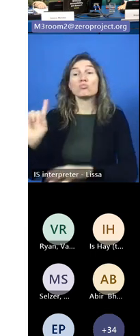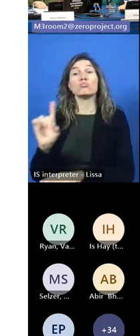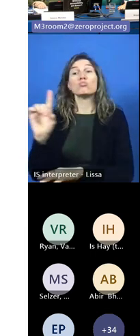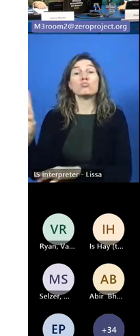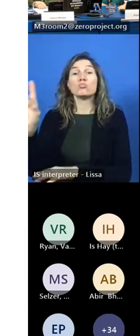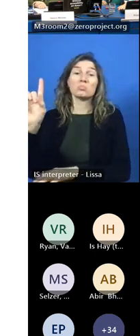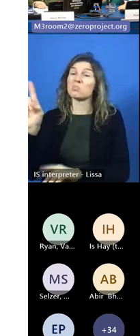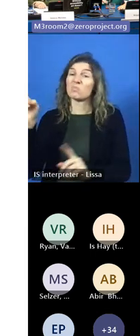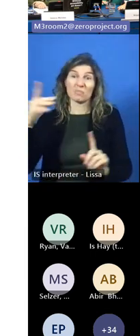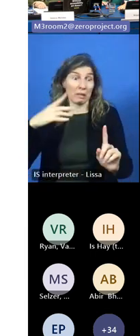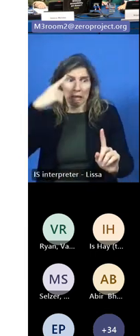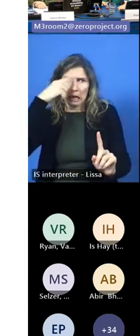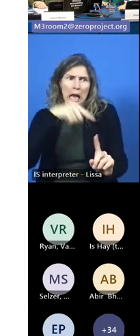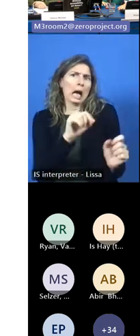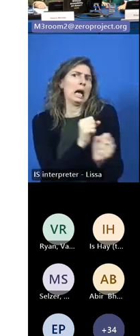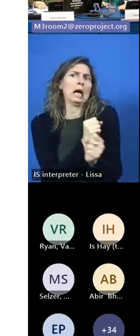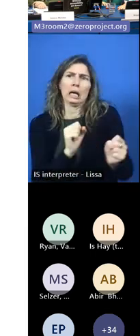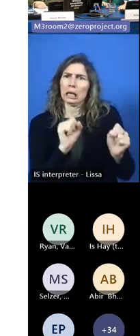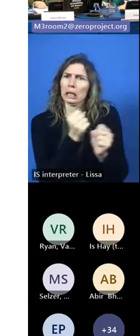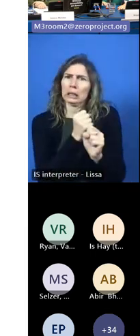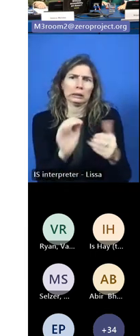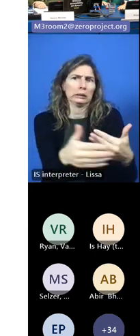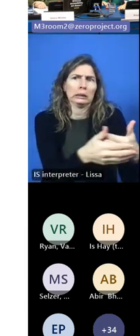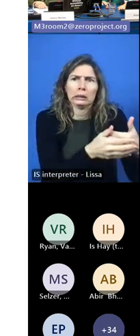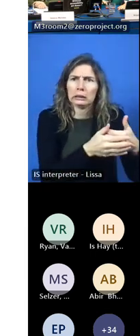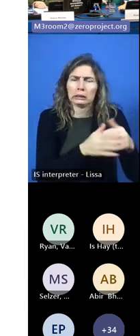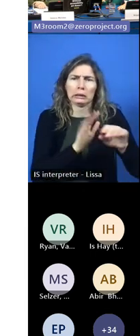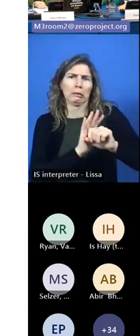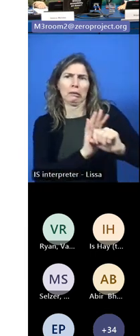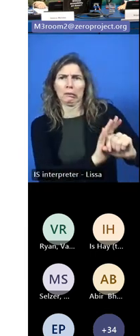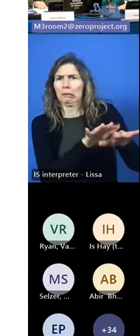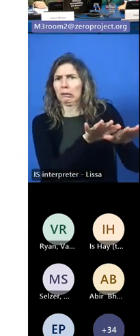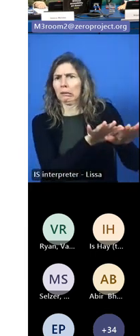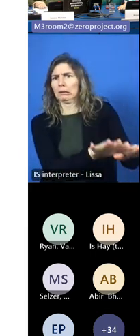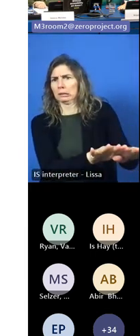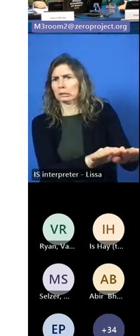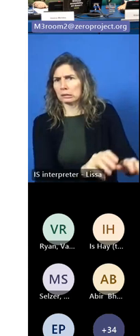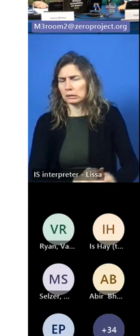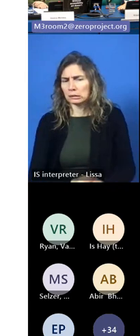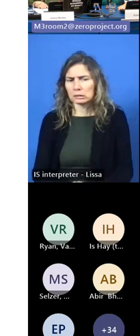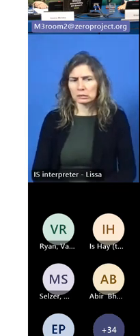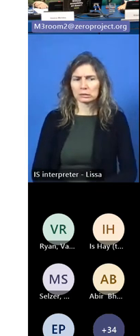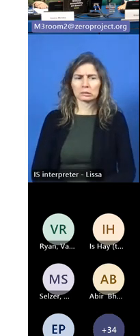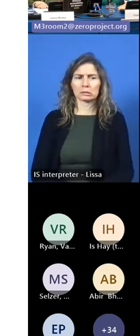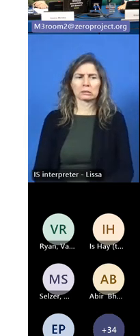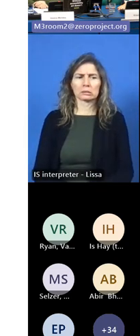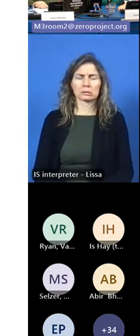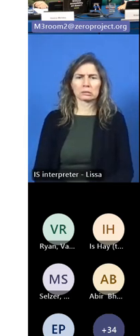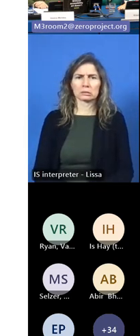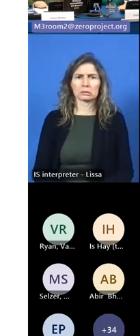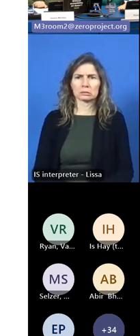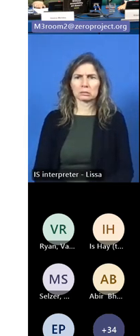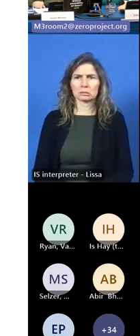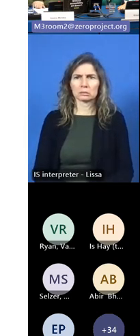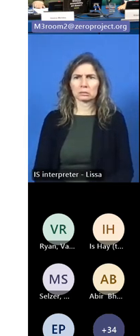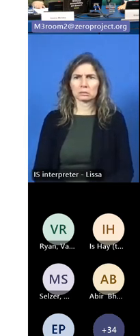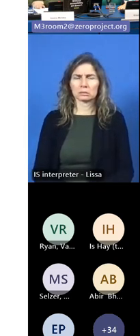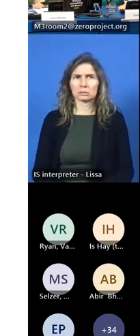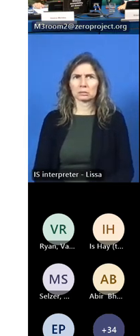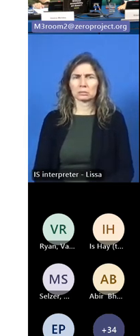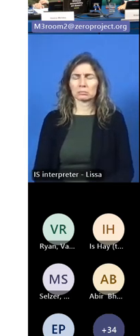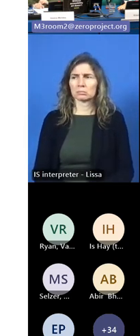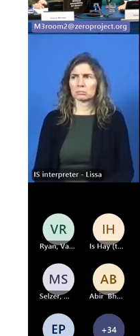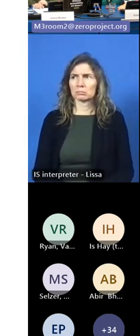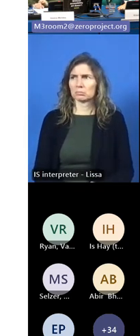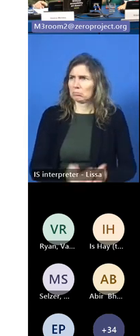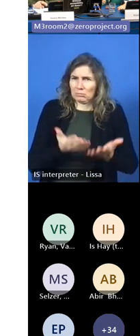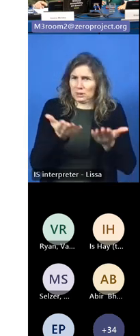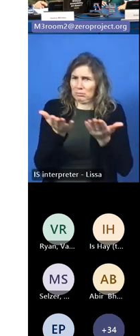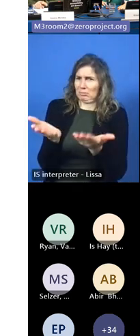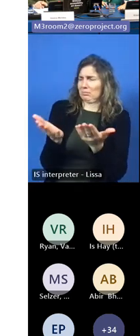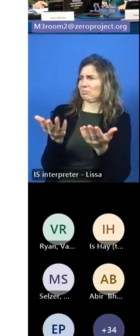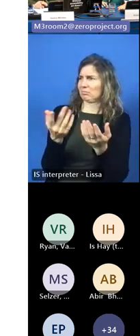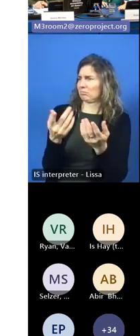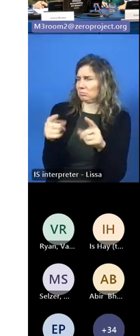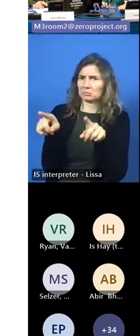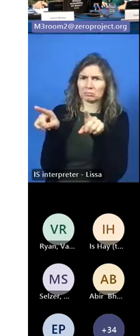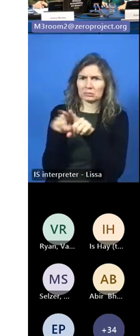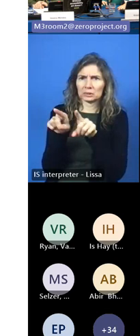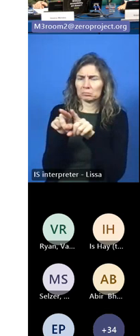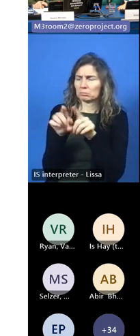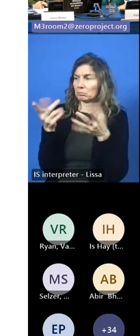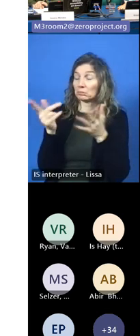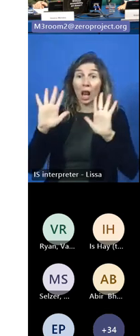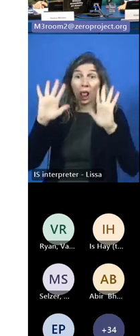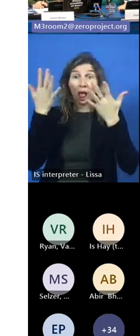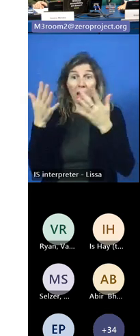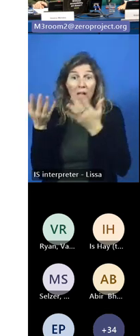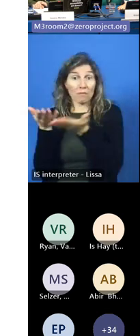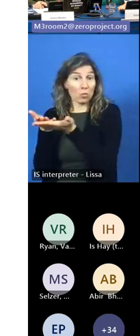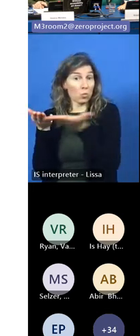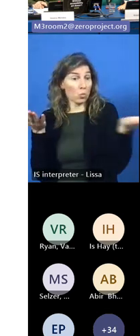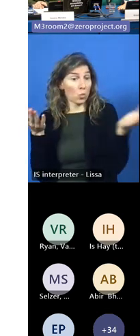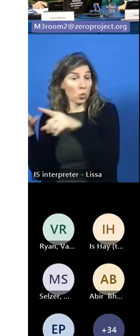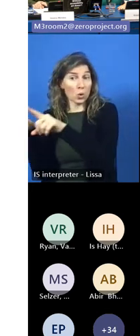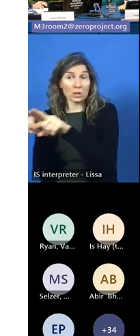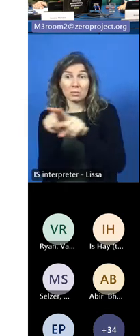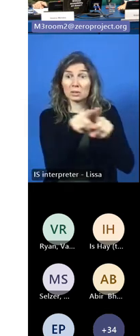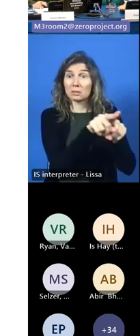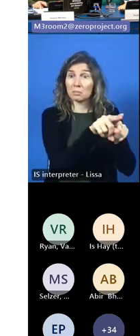own. It means to have a life as each one of us. JÉSSICA MENDES: (Language Unknown to Captioner)